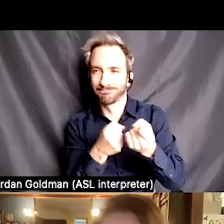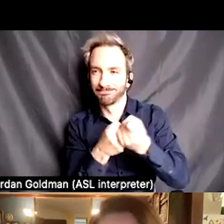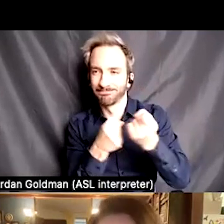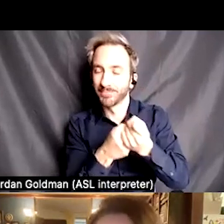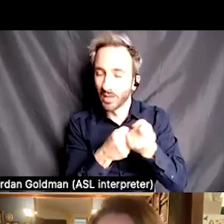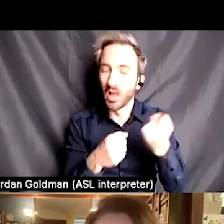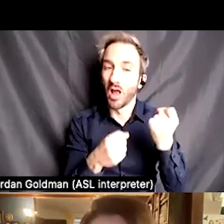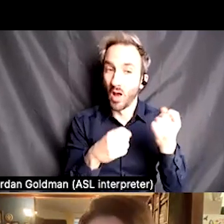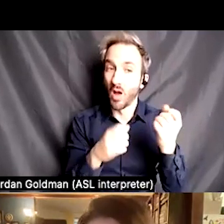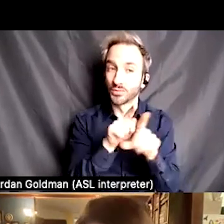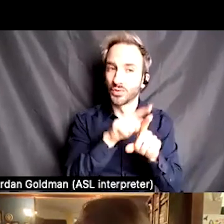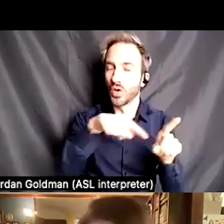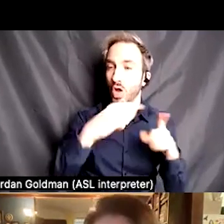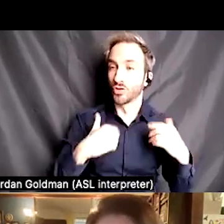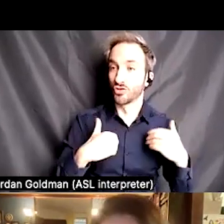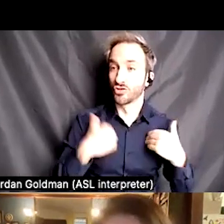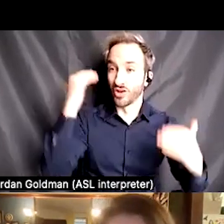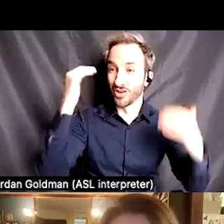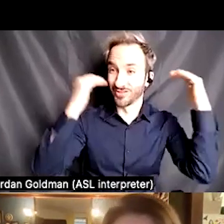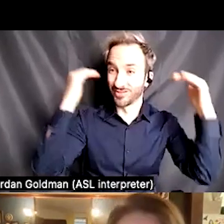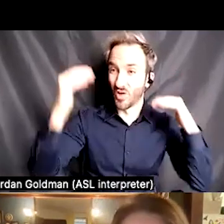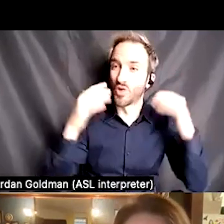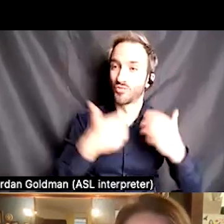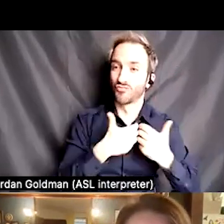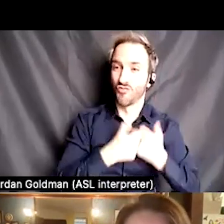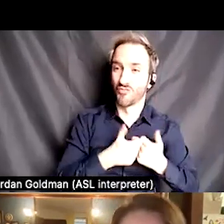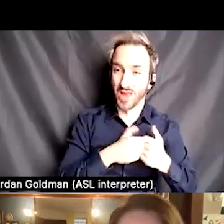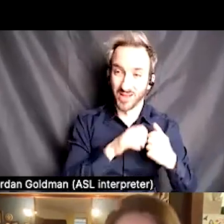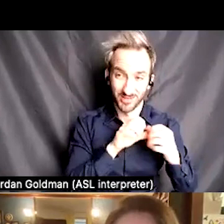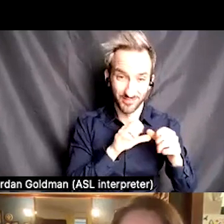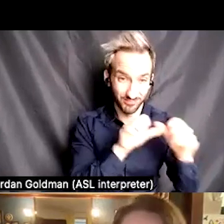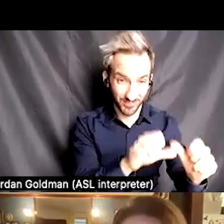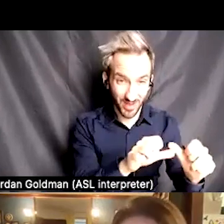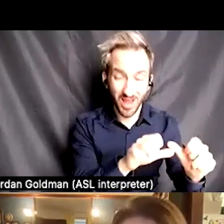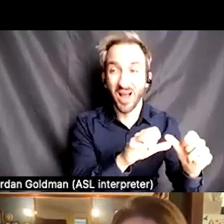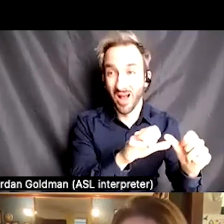which leads us really well into our next category we wanted to focus on, which is romance.